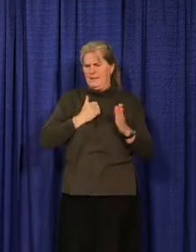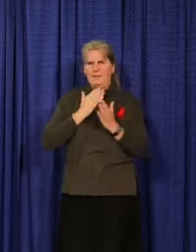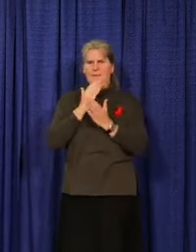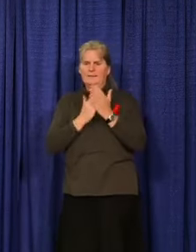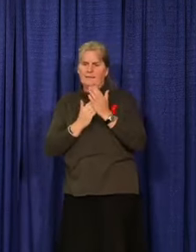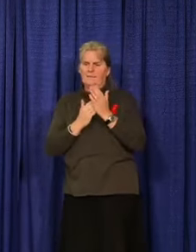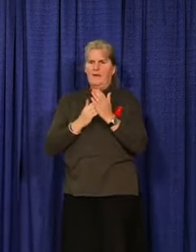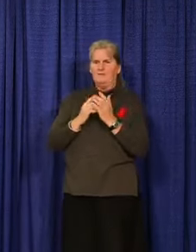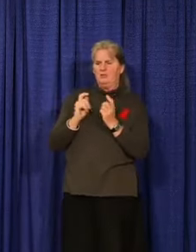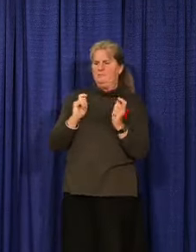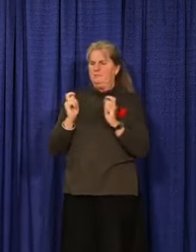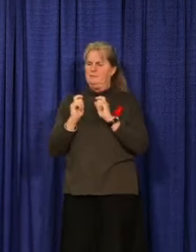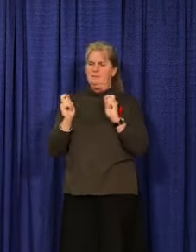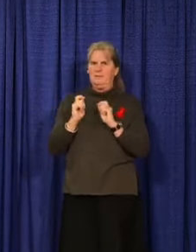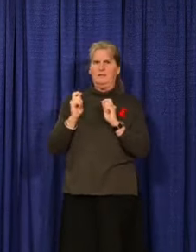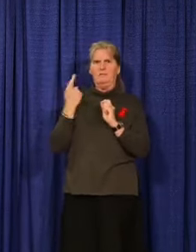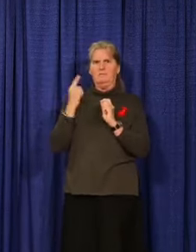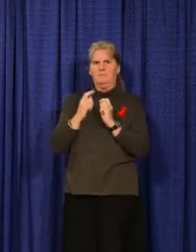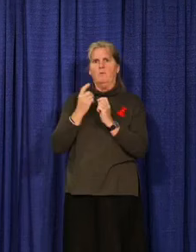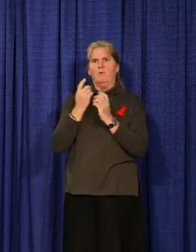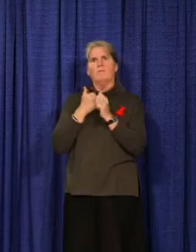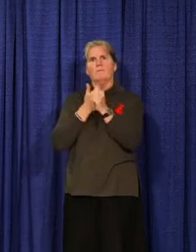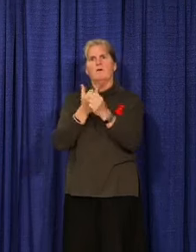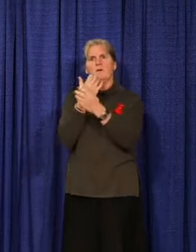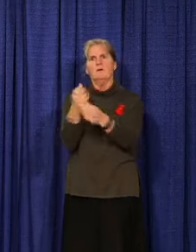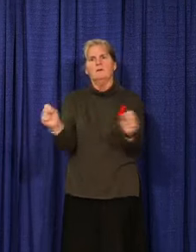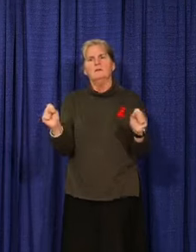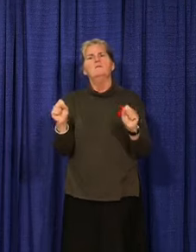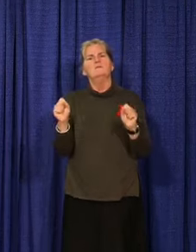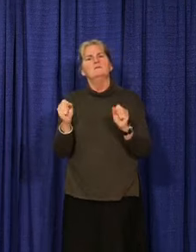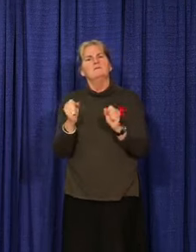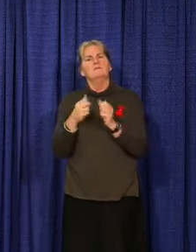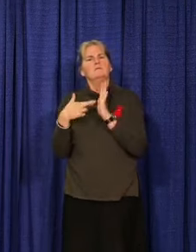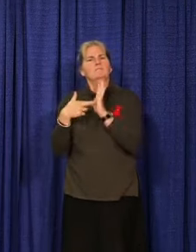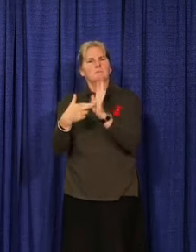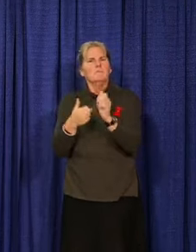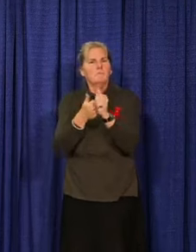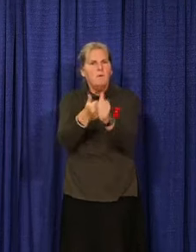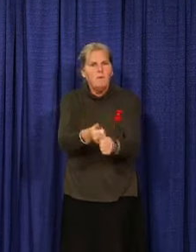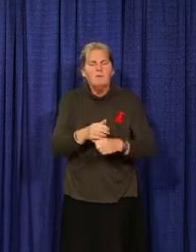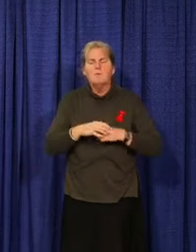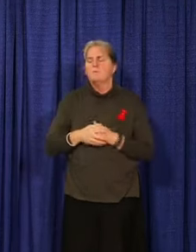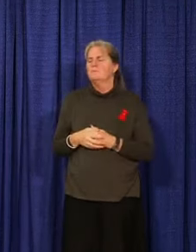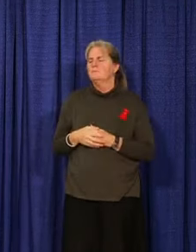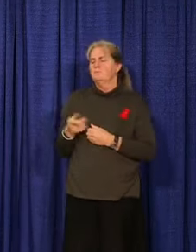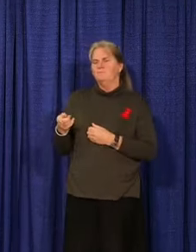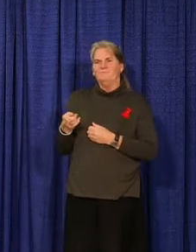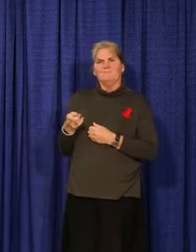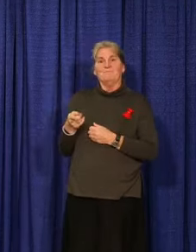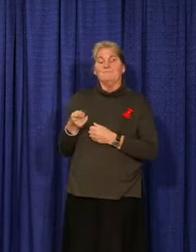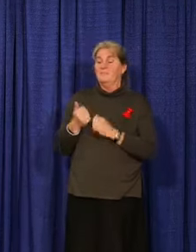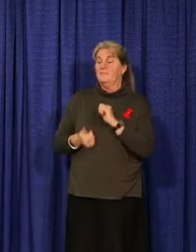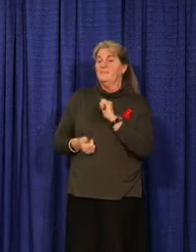programming has to be adapted in order to meet the health and safety guidelines. In order to meet the guidelines,